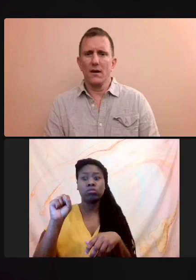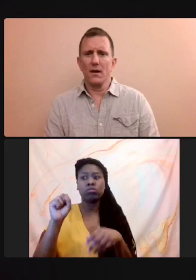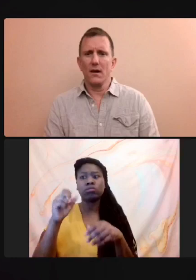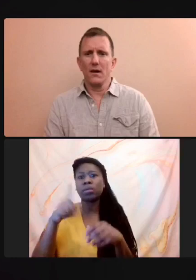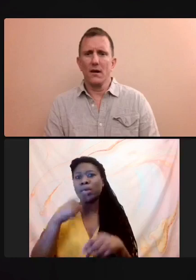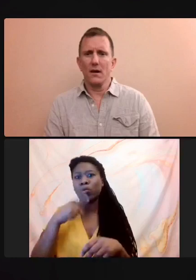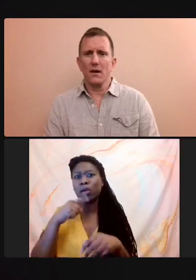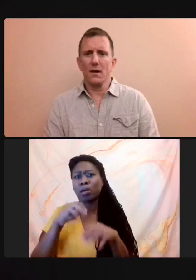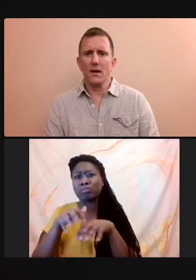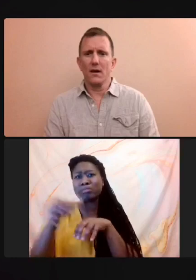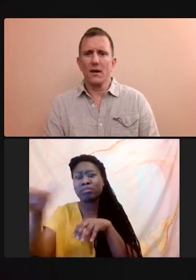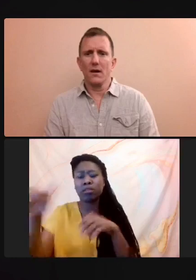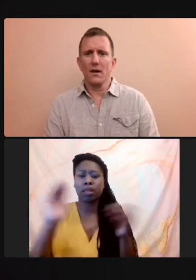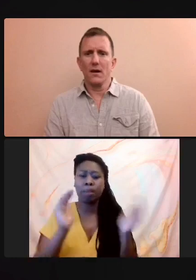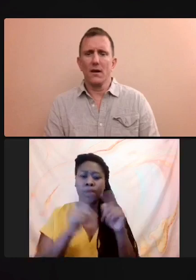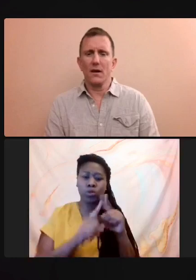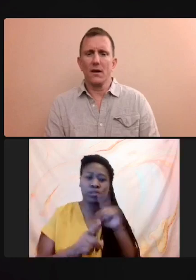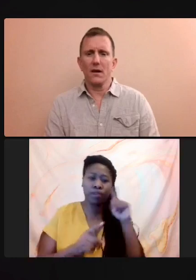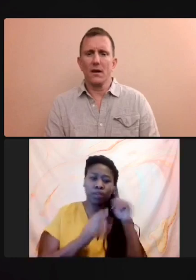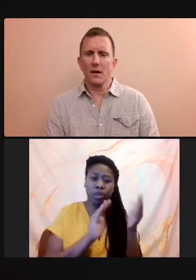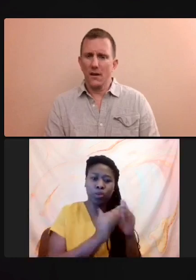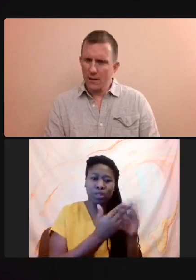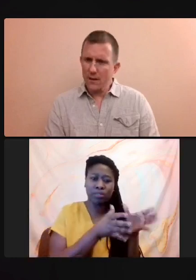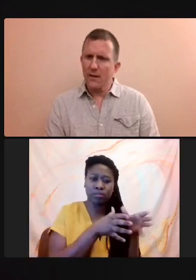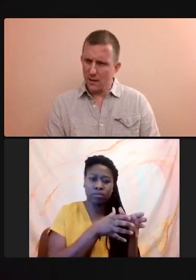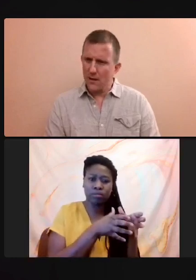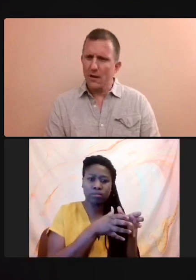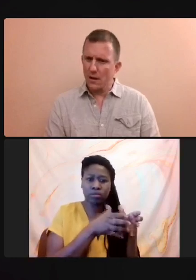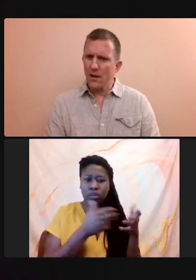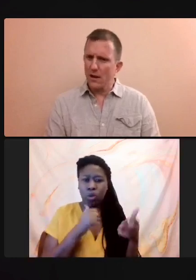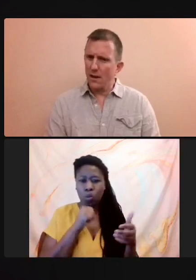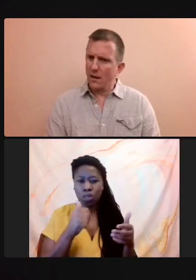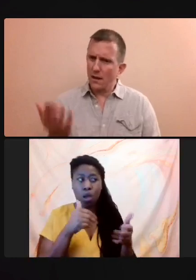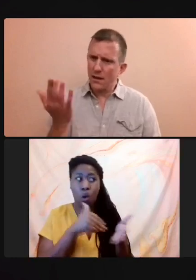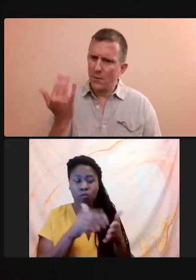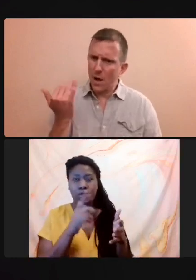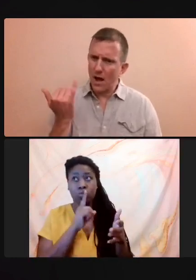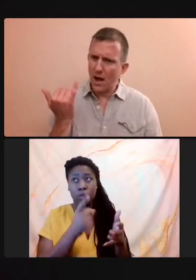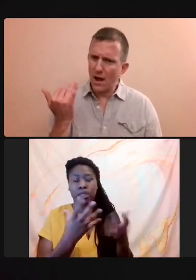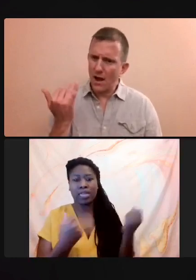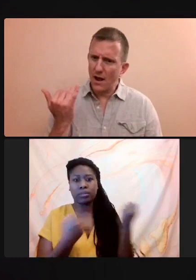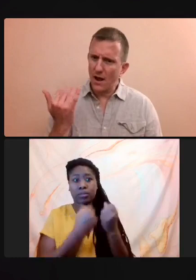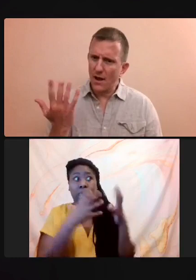Yeah, I think that's a good question. I mean, this is not something that's just started as of yesterday that's been has been a historic problem.